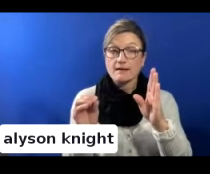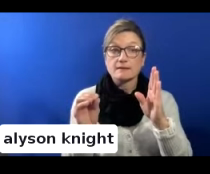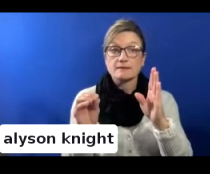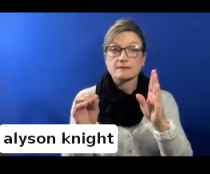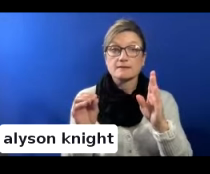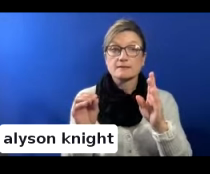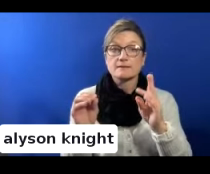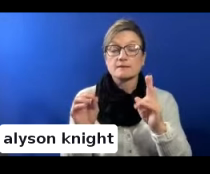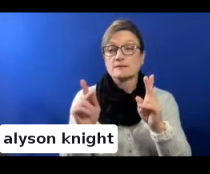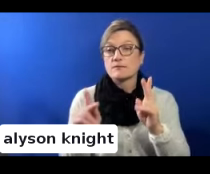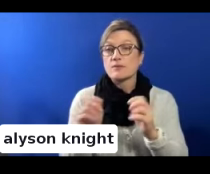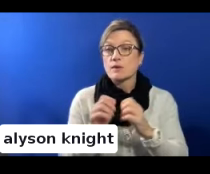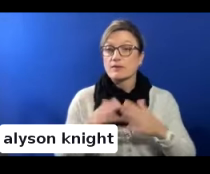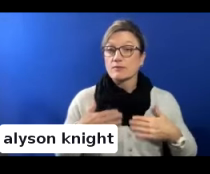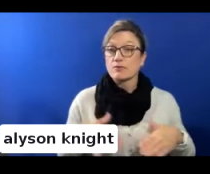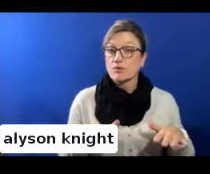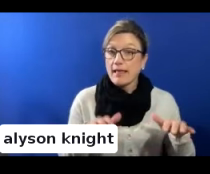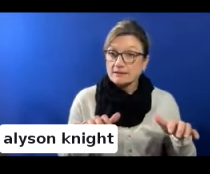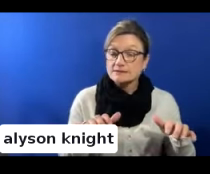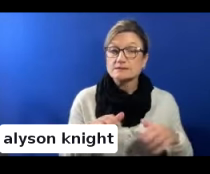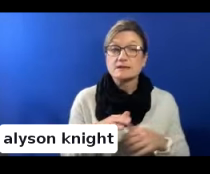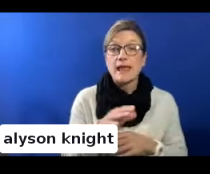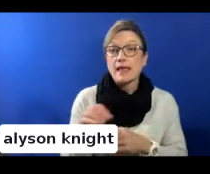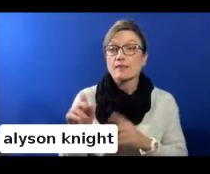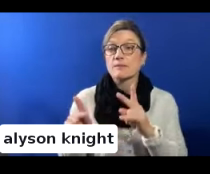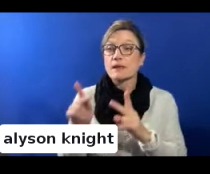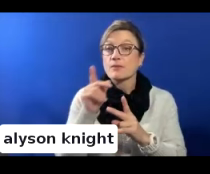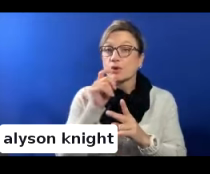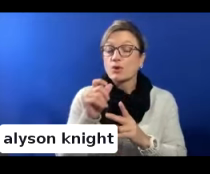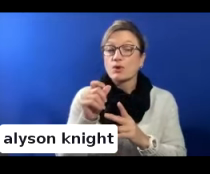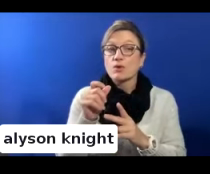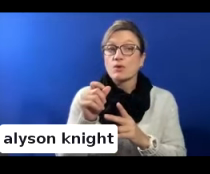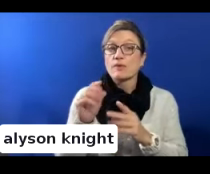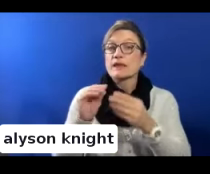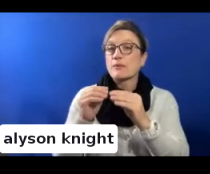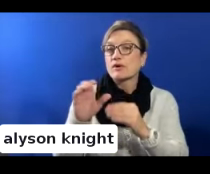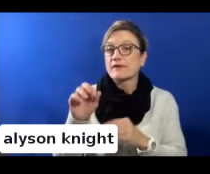with paralysis versus the people the number of caregivers and family